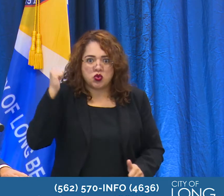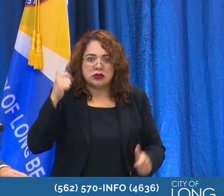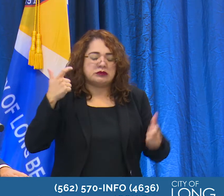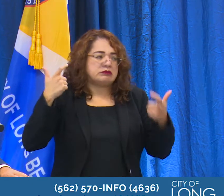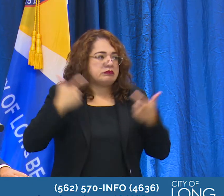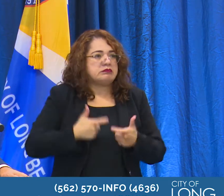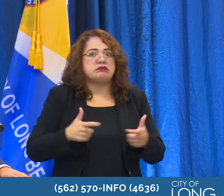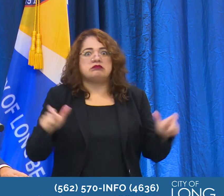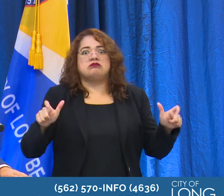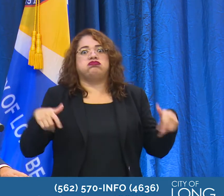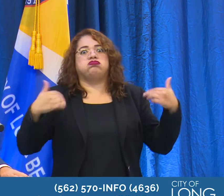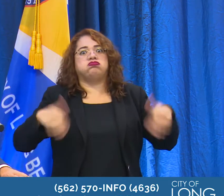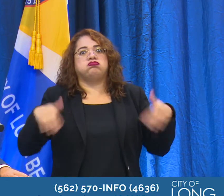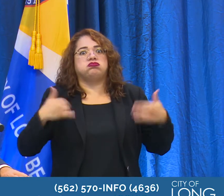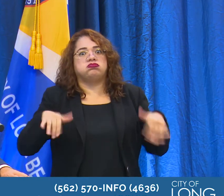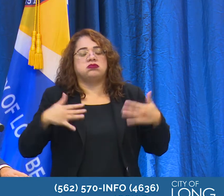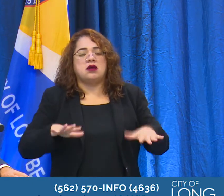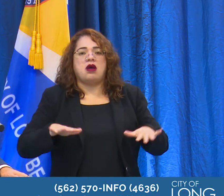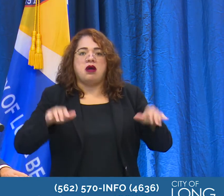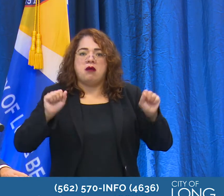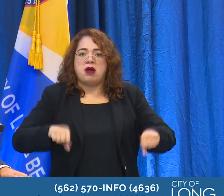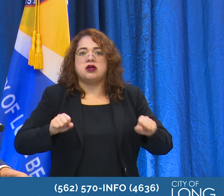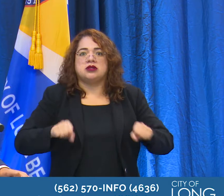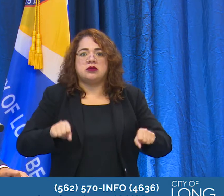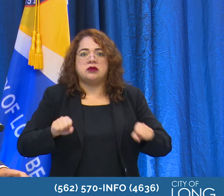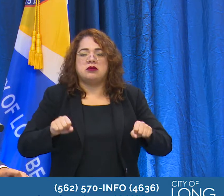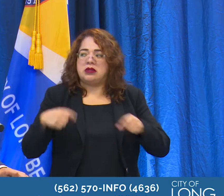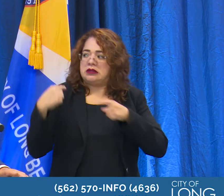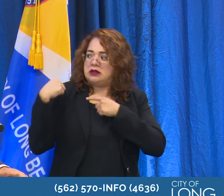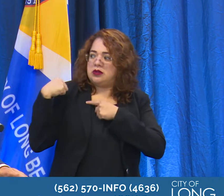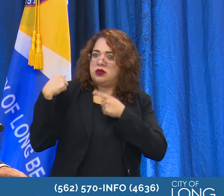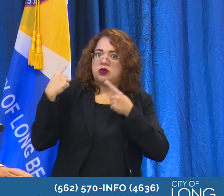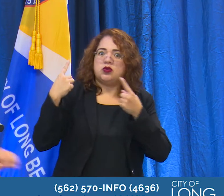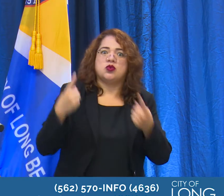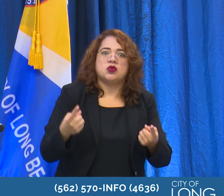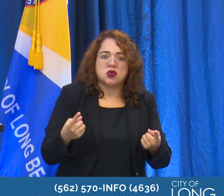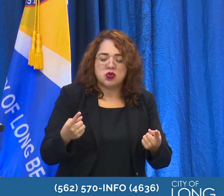that we have done since we started. We've expanded this testing capacity.